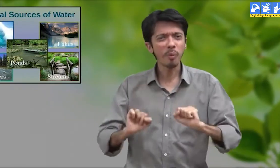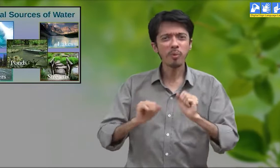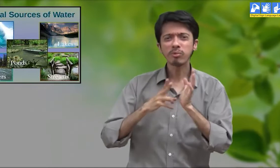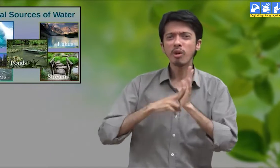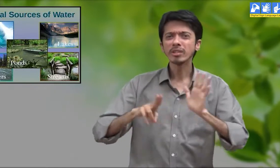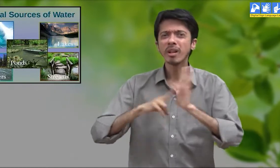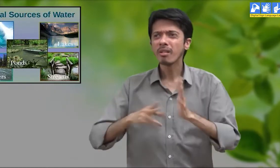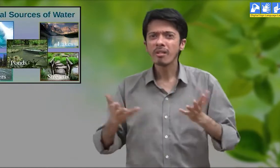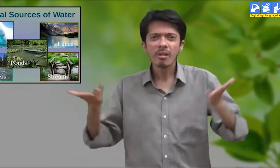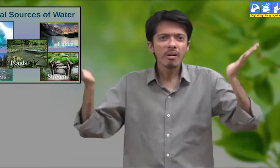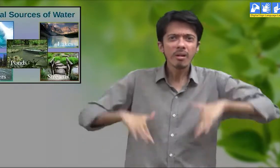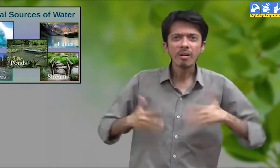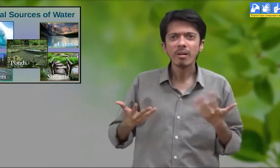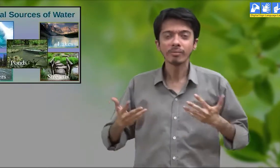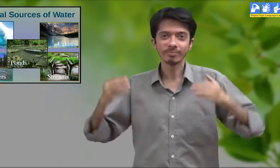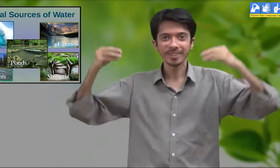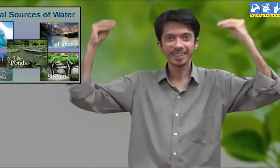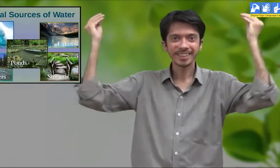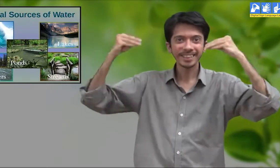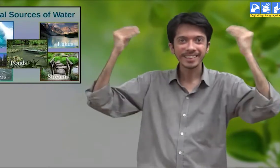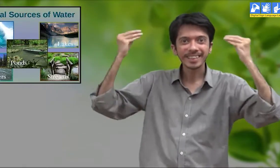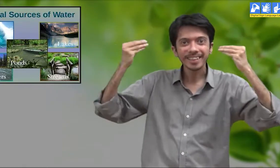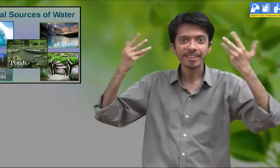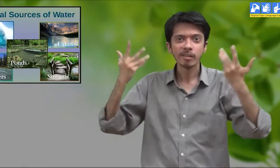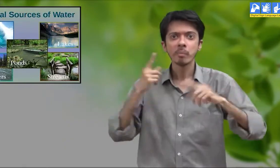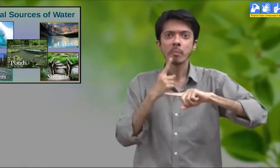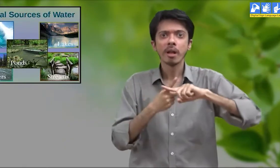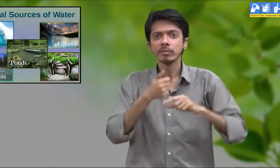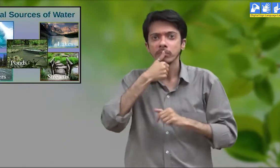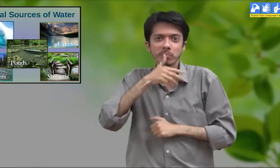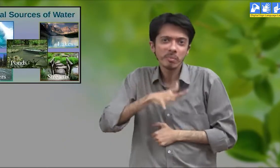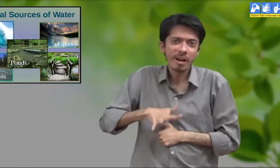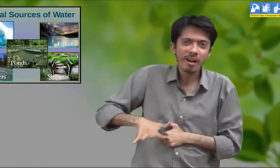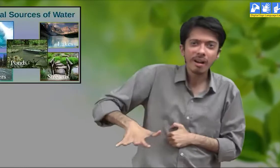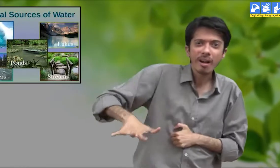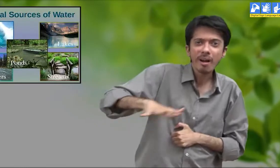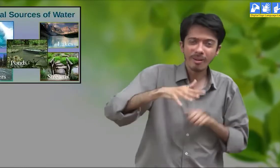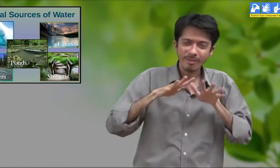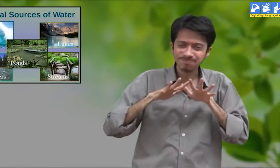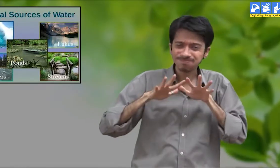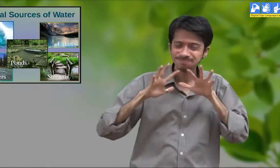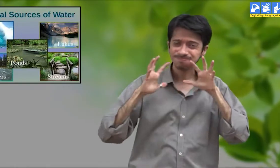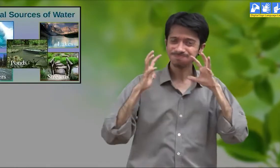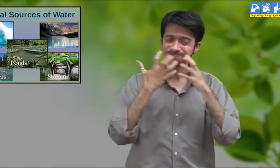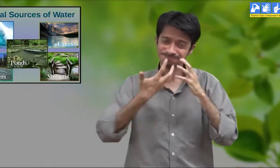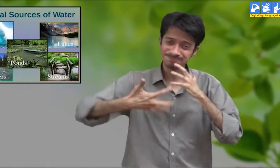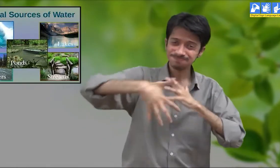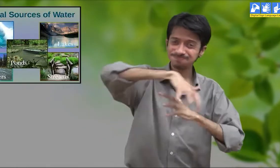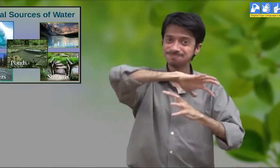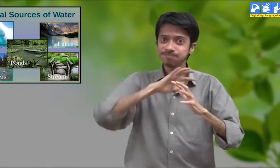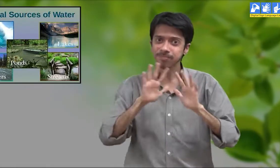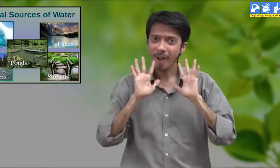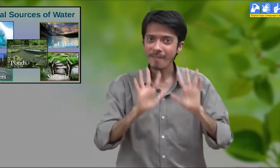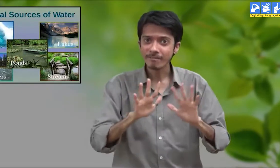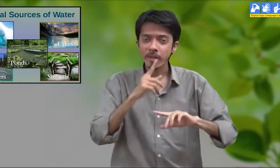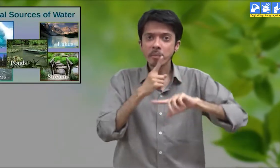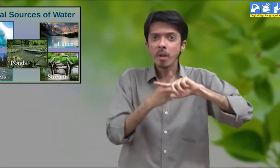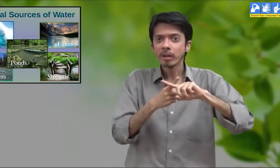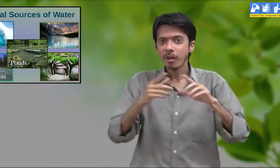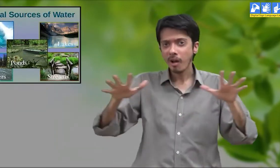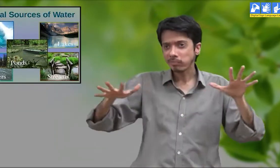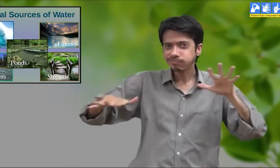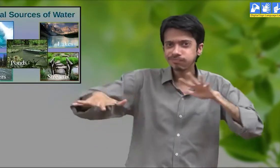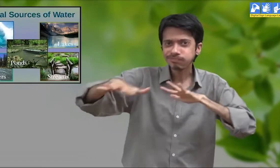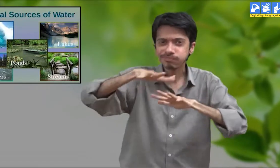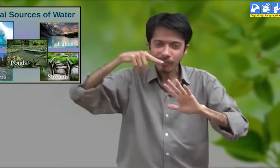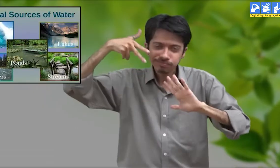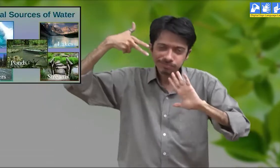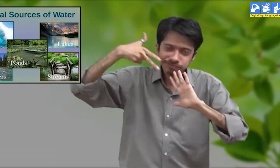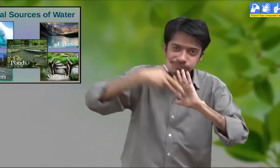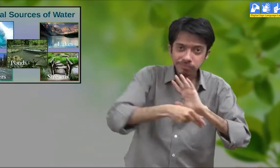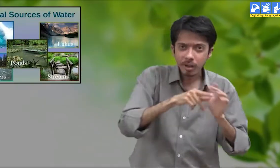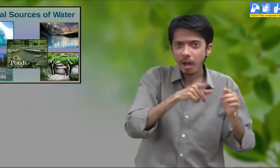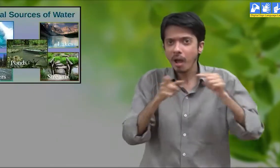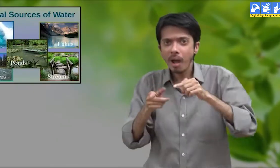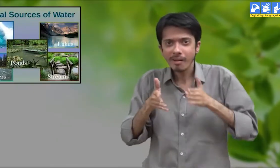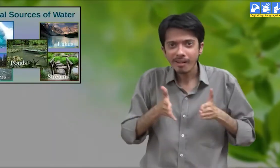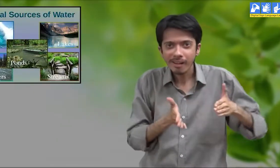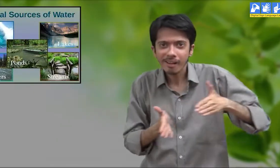It is the creation of nature. On earth the natural sources of water are rain, sea, oceans,